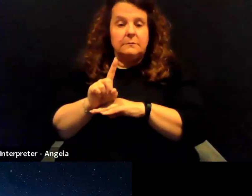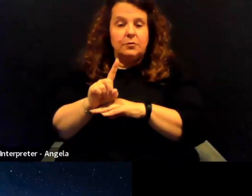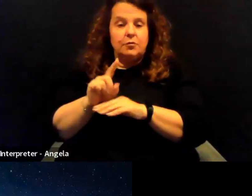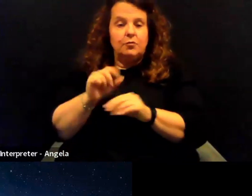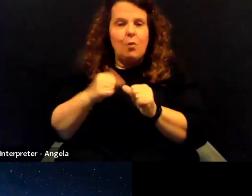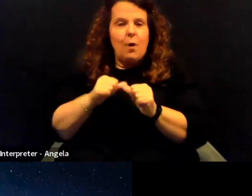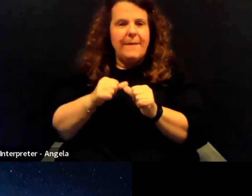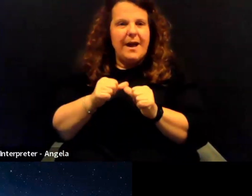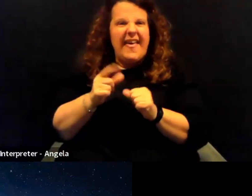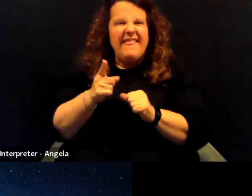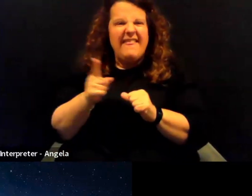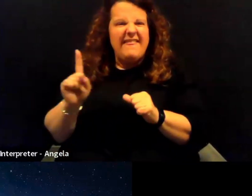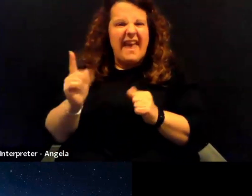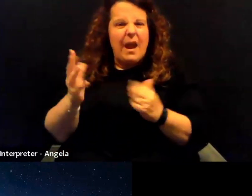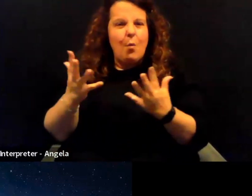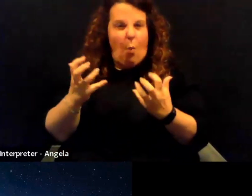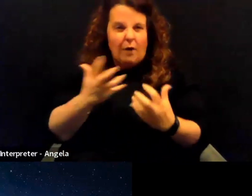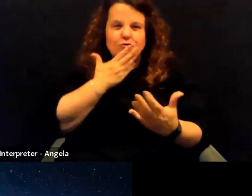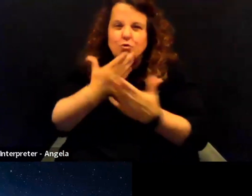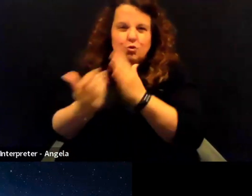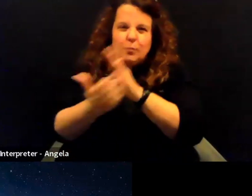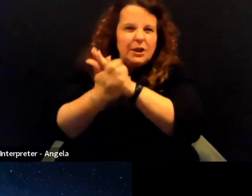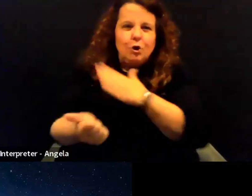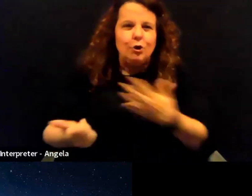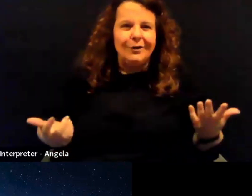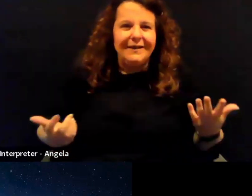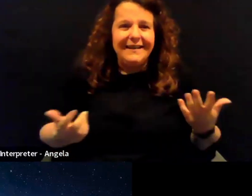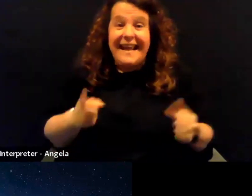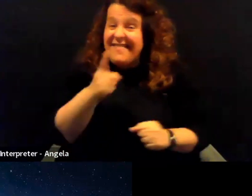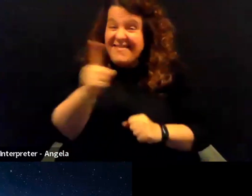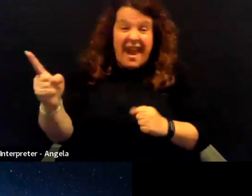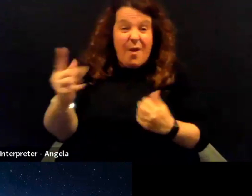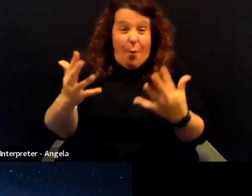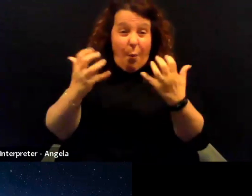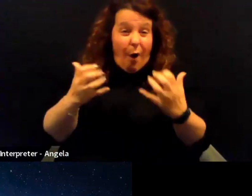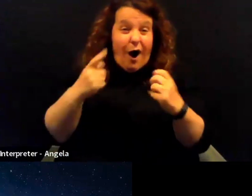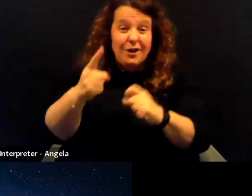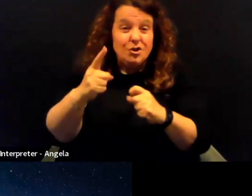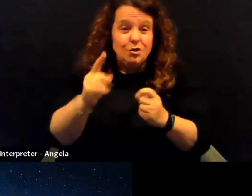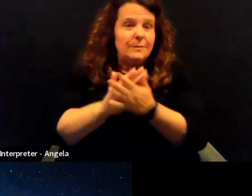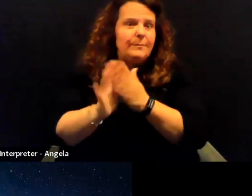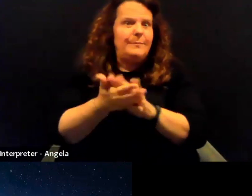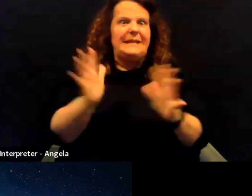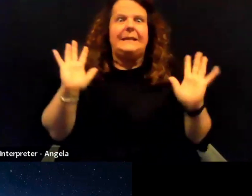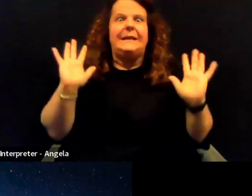they want you to be good. They want to be done with this process.